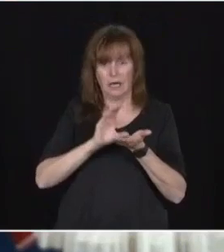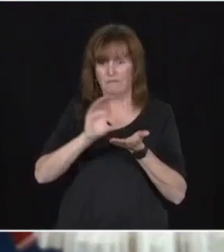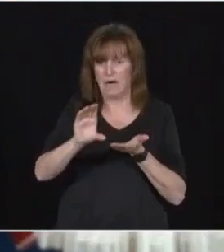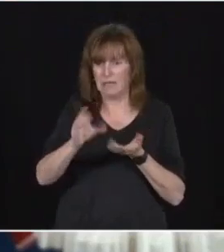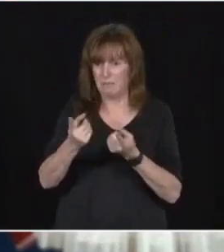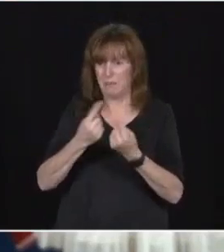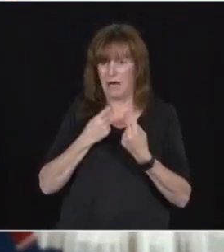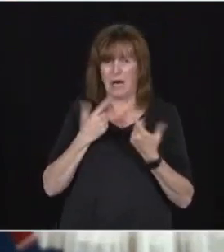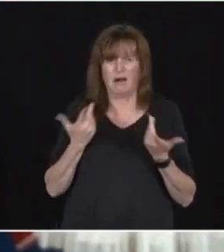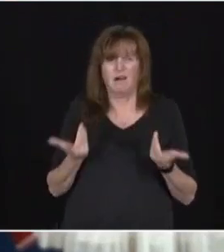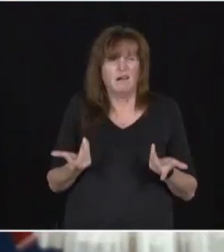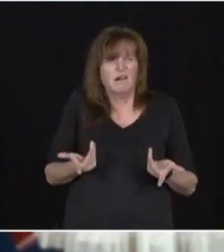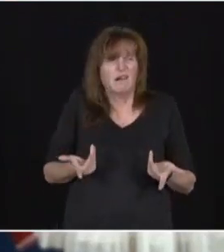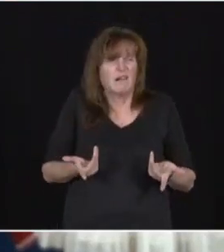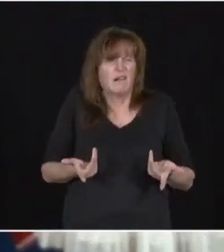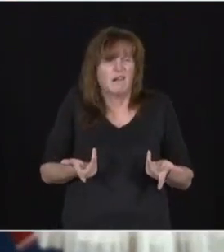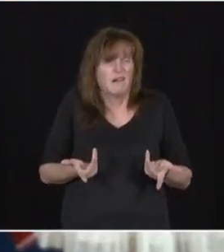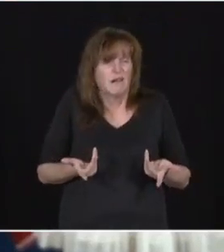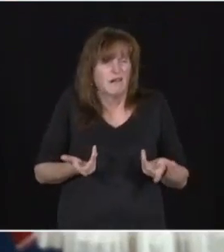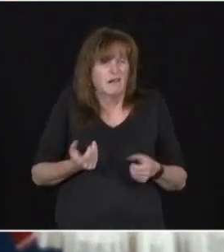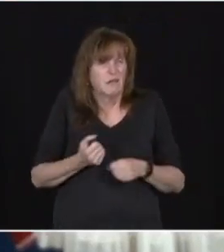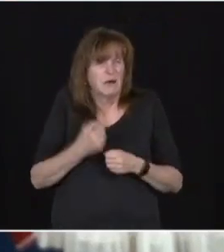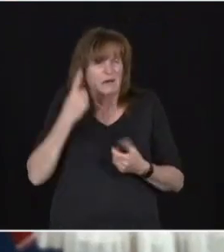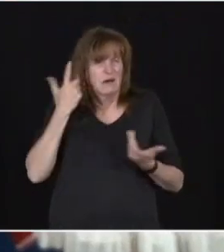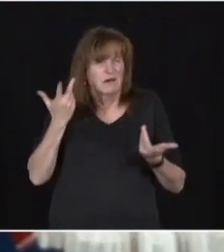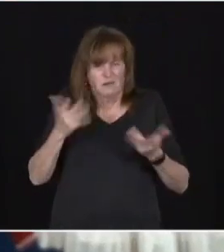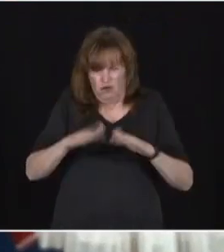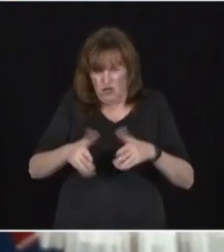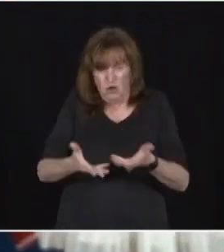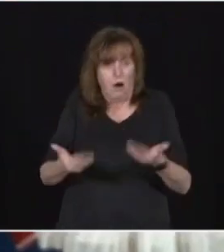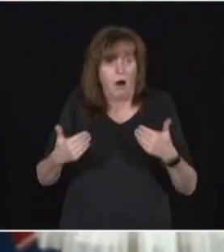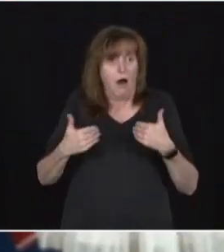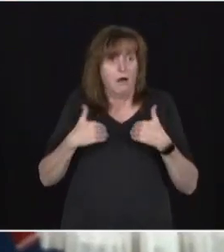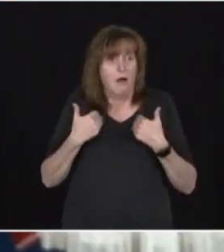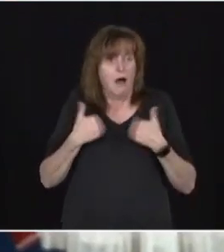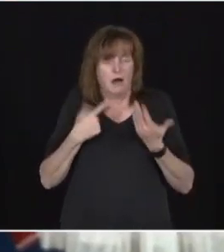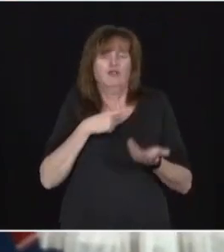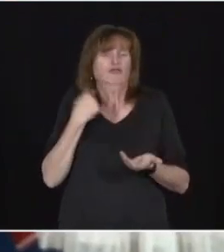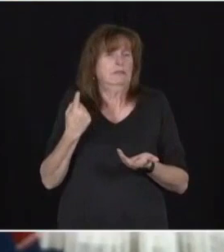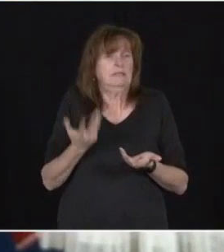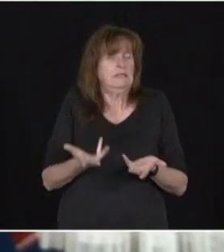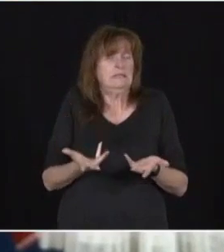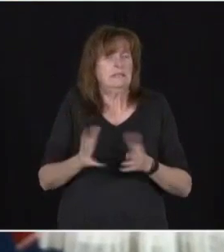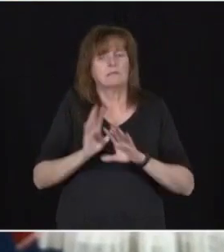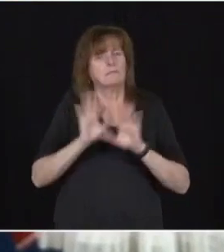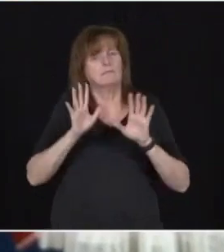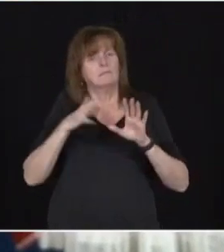not taking that level of risk with our youngest learners with our children. That decision point was made following advice